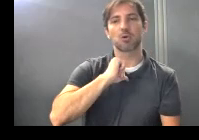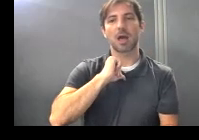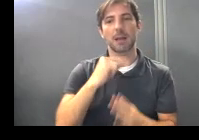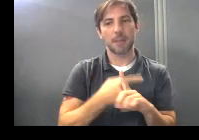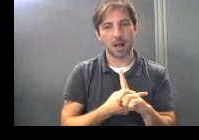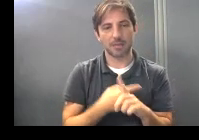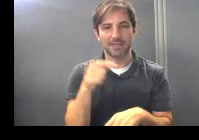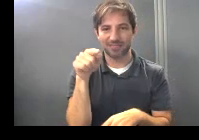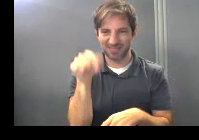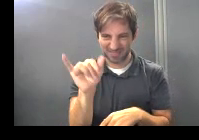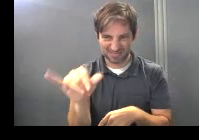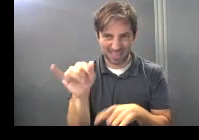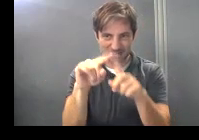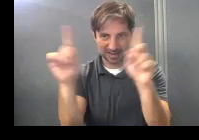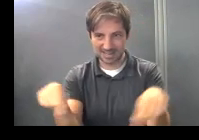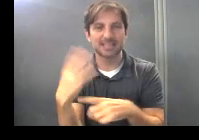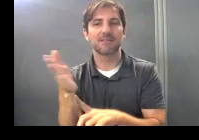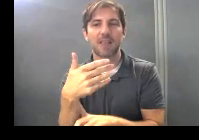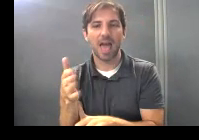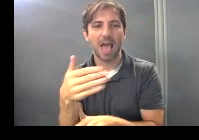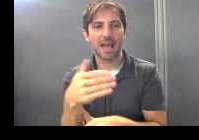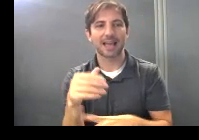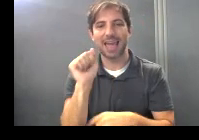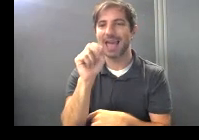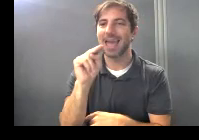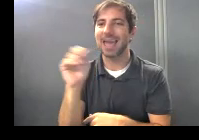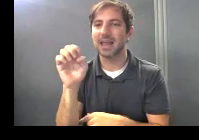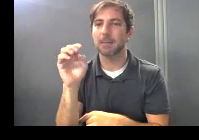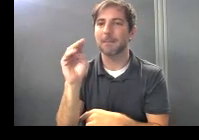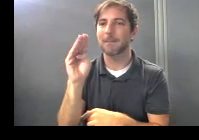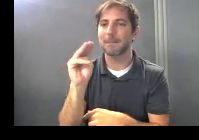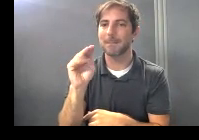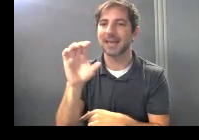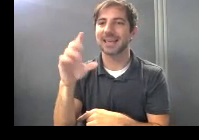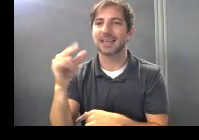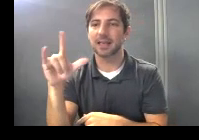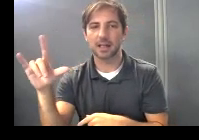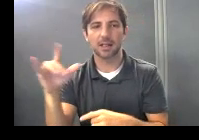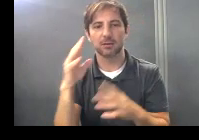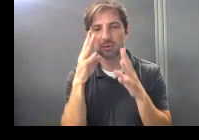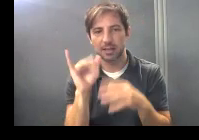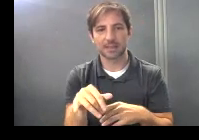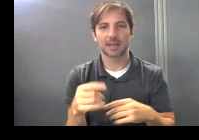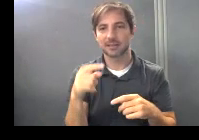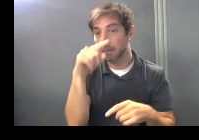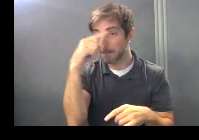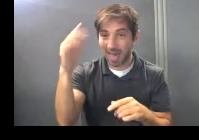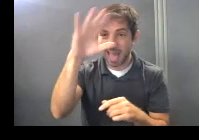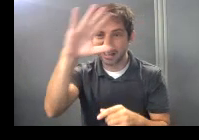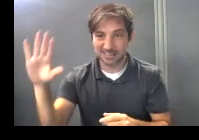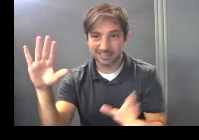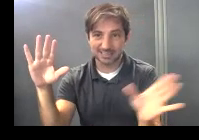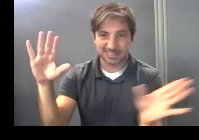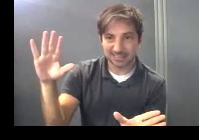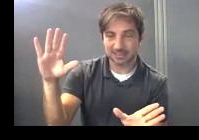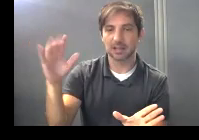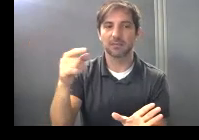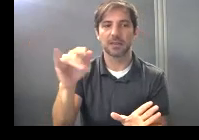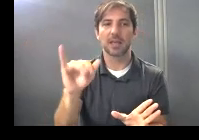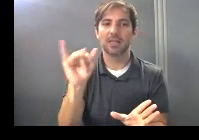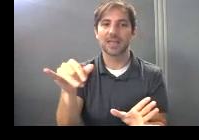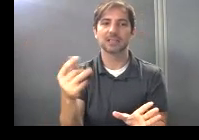THE SYMBOLISM COMES FROM THE CREATOR AN MCGILL. THE BLACK SHOWS THOSE THAT DIED.